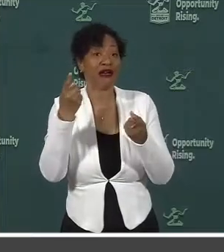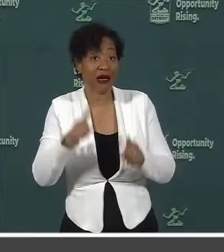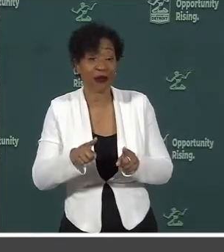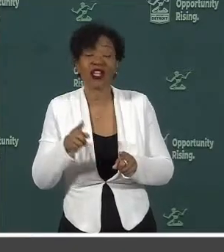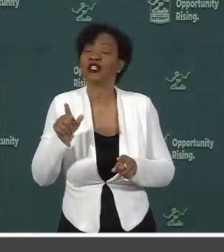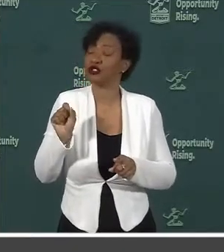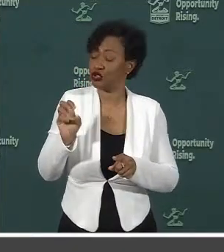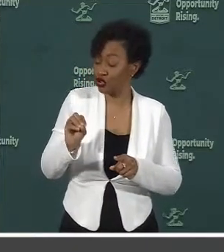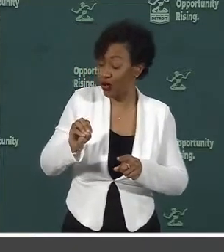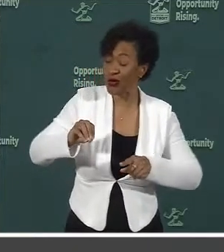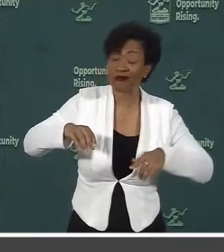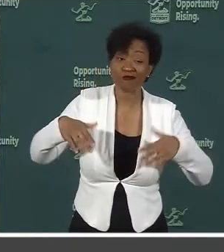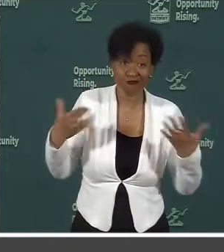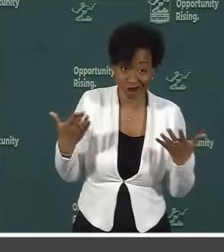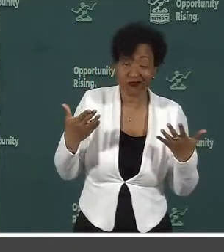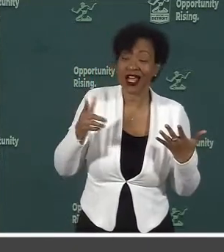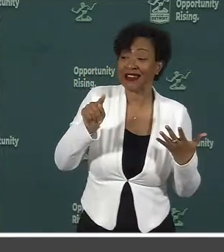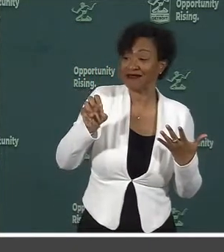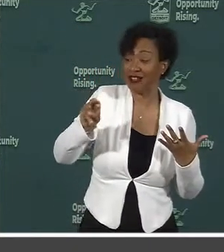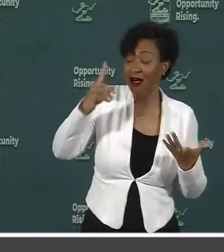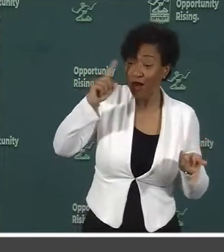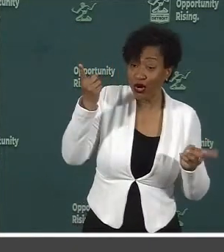OF WHAT I BELIEVE INCLUSIVE